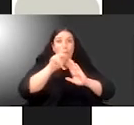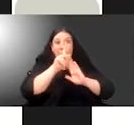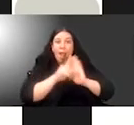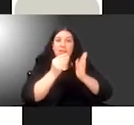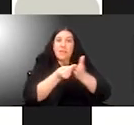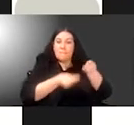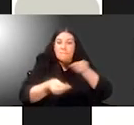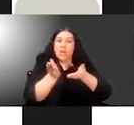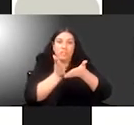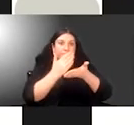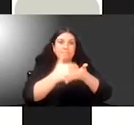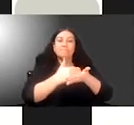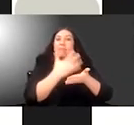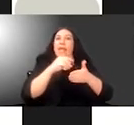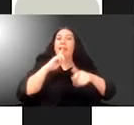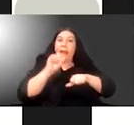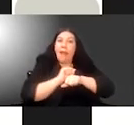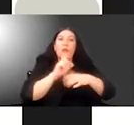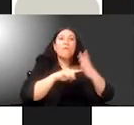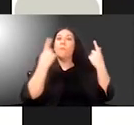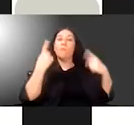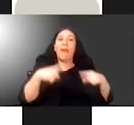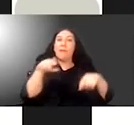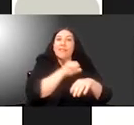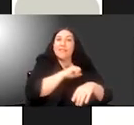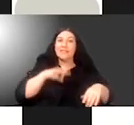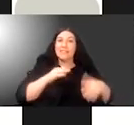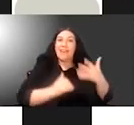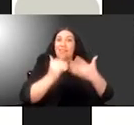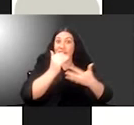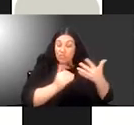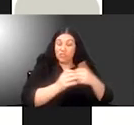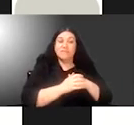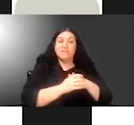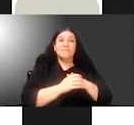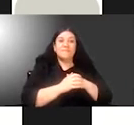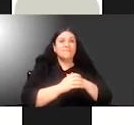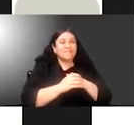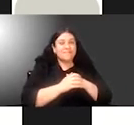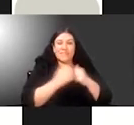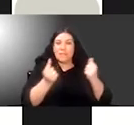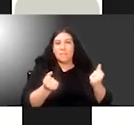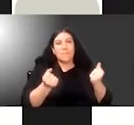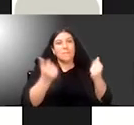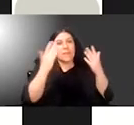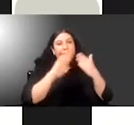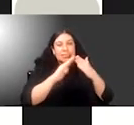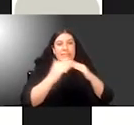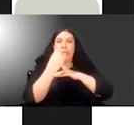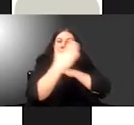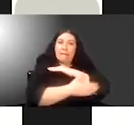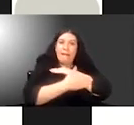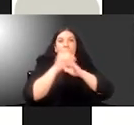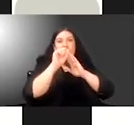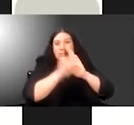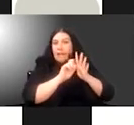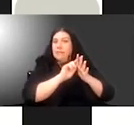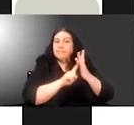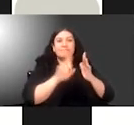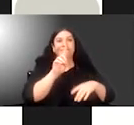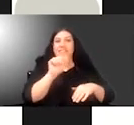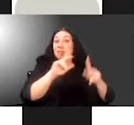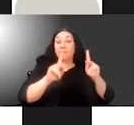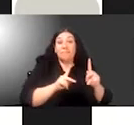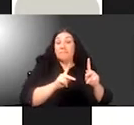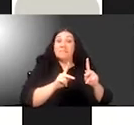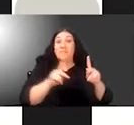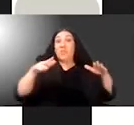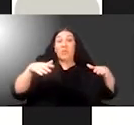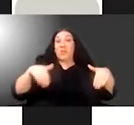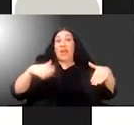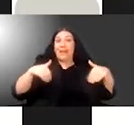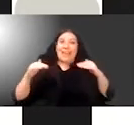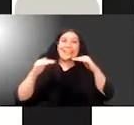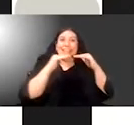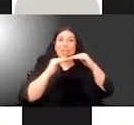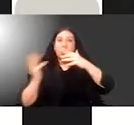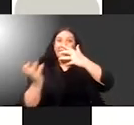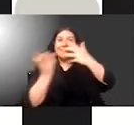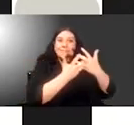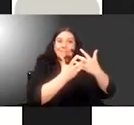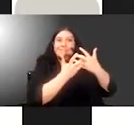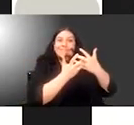And they're not going to be unless we continue to play a stronger and stronger role.